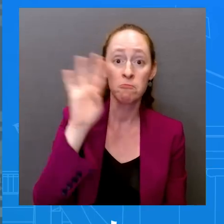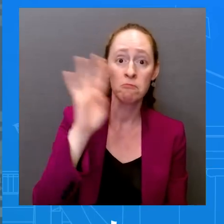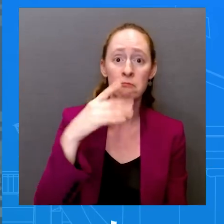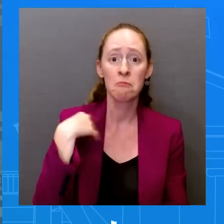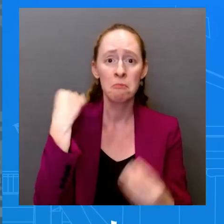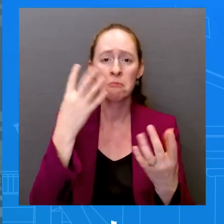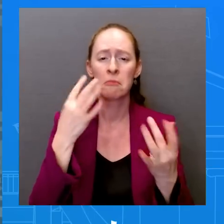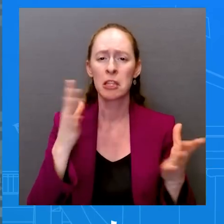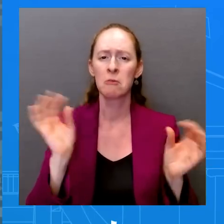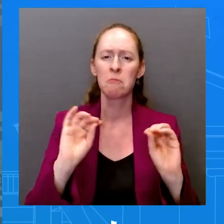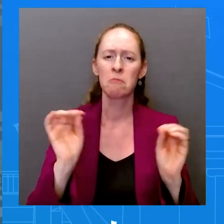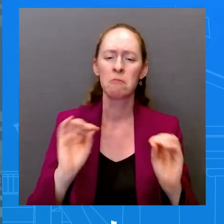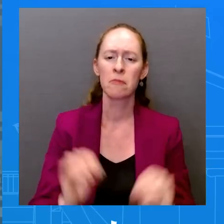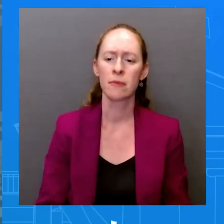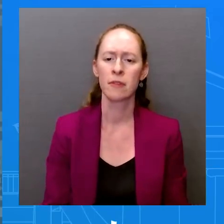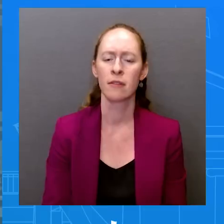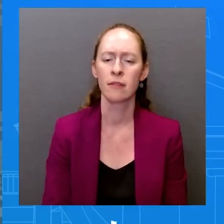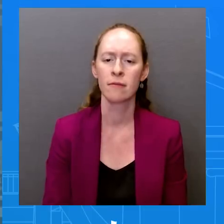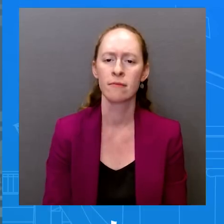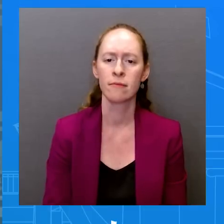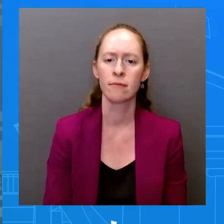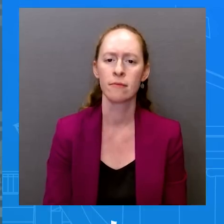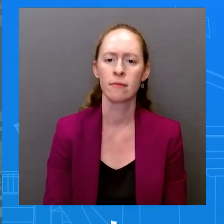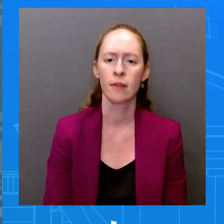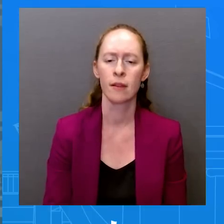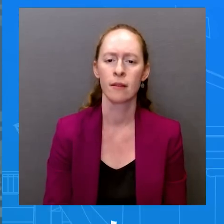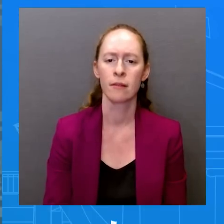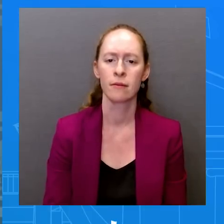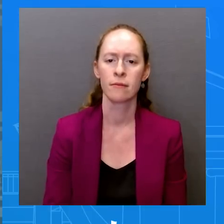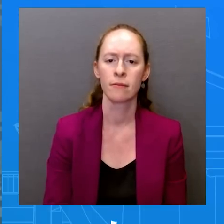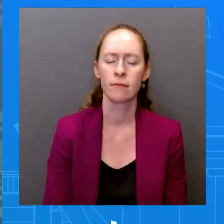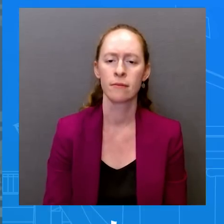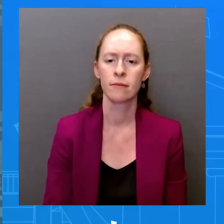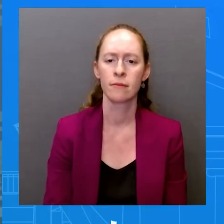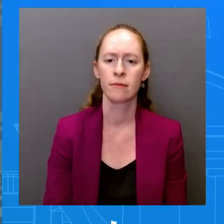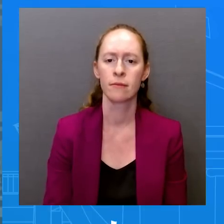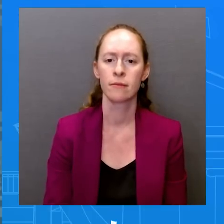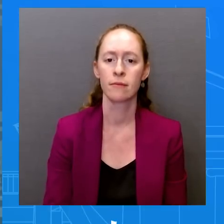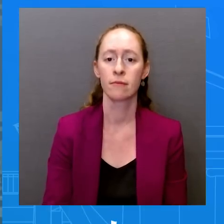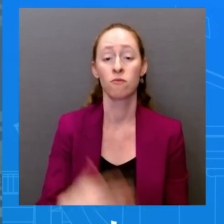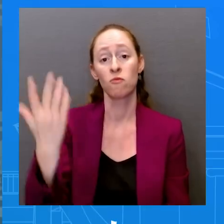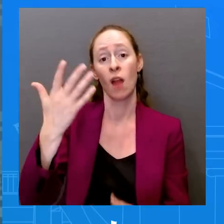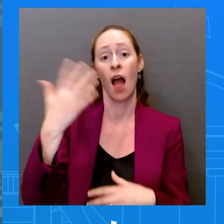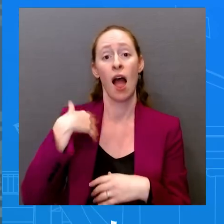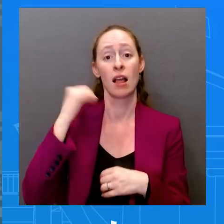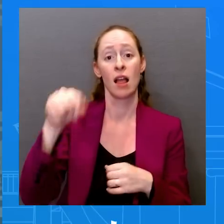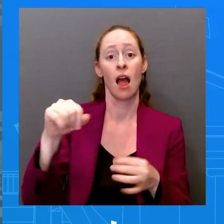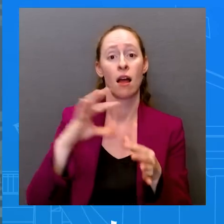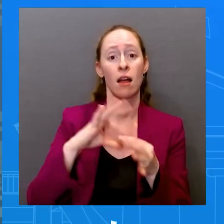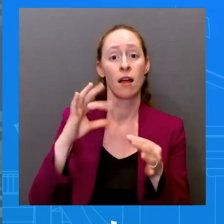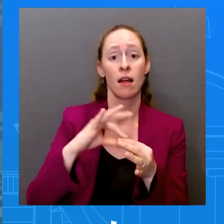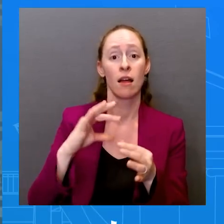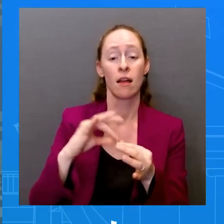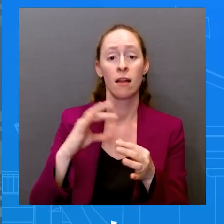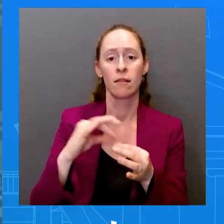All I can say is that he's been briefed. And he has sent -- he has been very clear on the message through all of you --